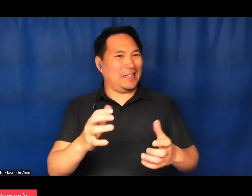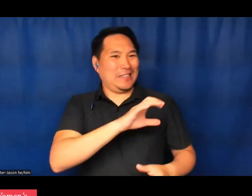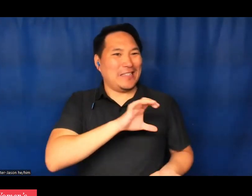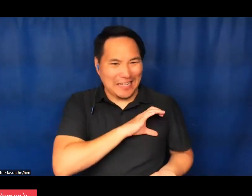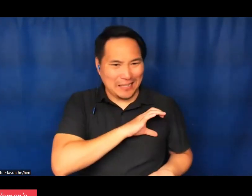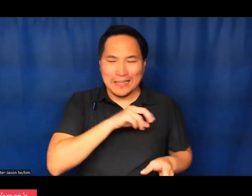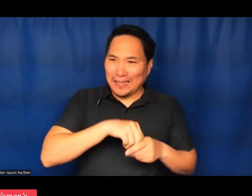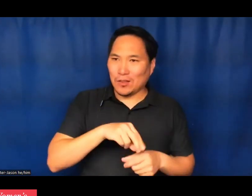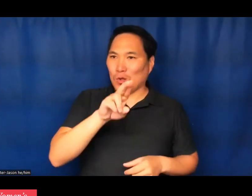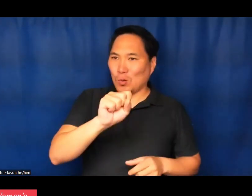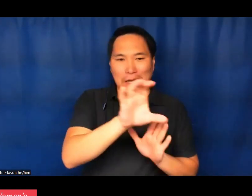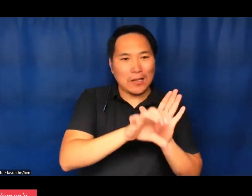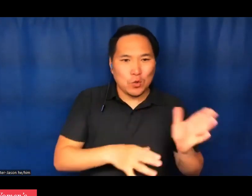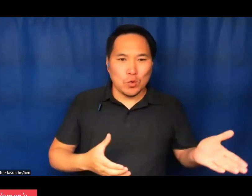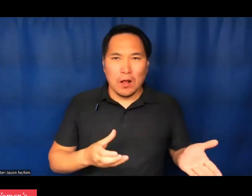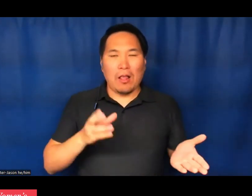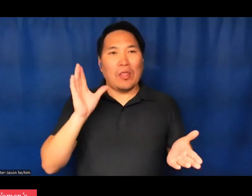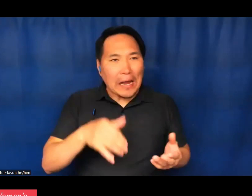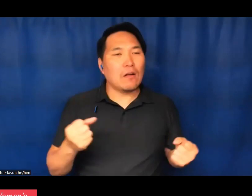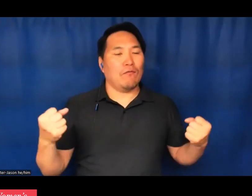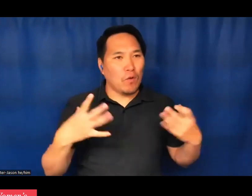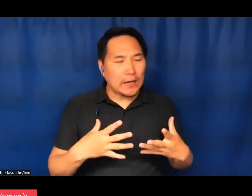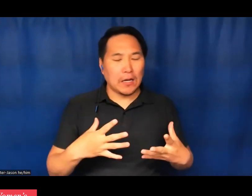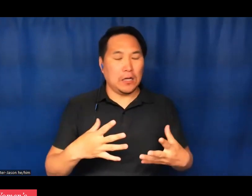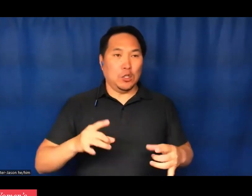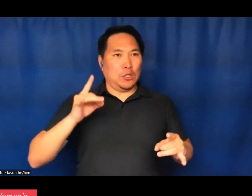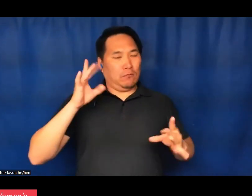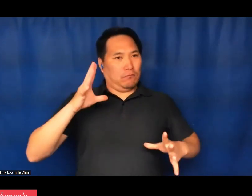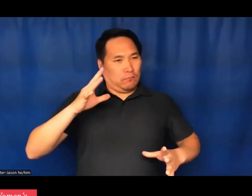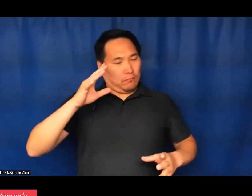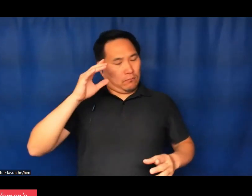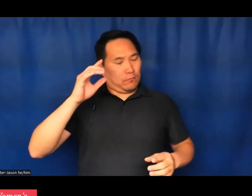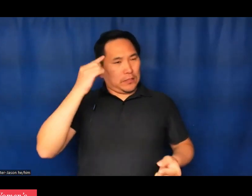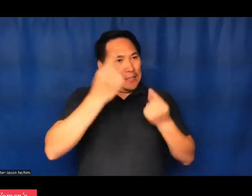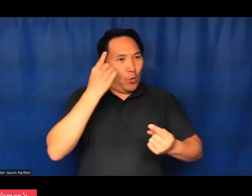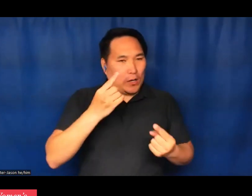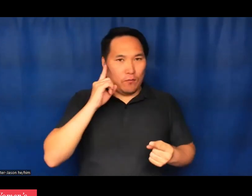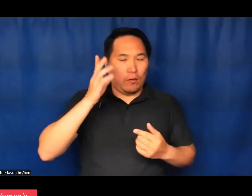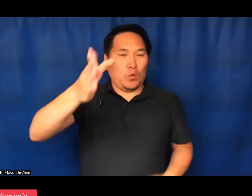And so say that's a frightening if daunting prospect is an understatement.I'm also very